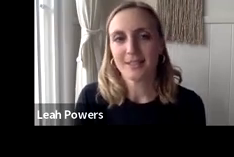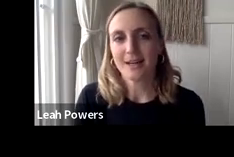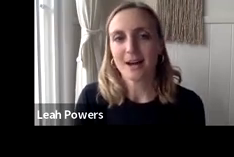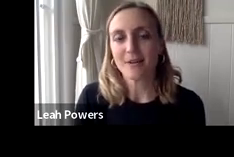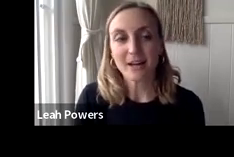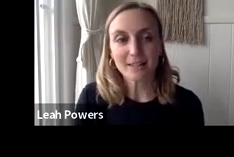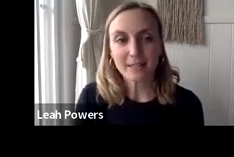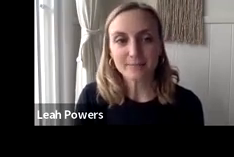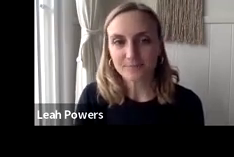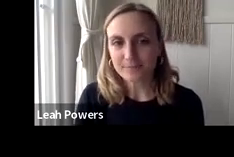Leah Powers: And finally.